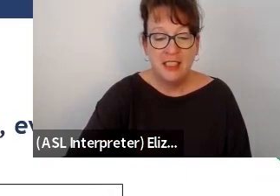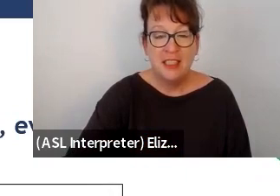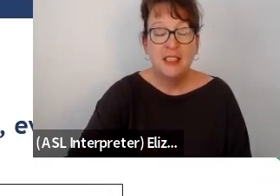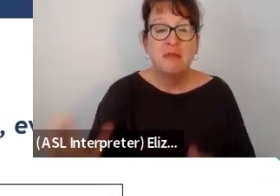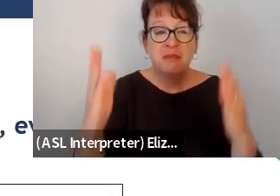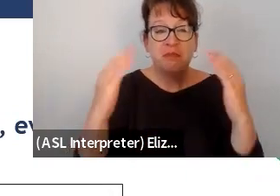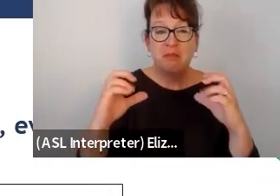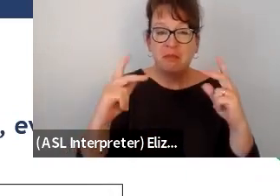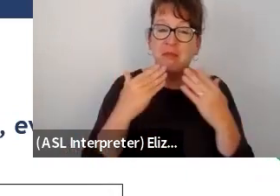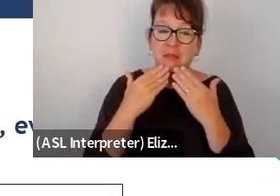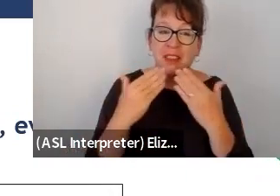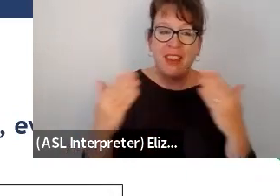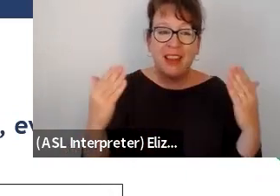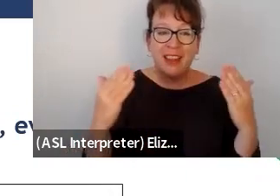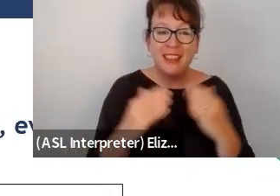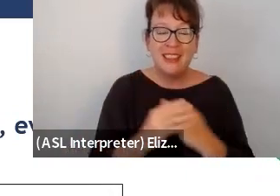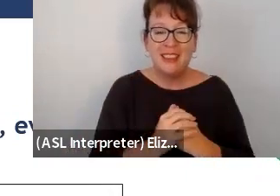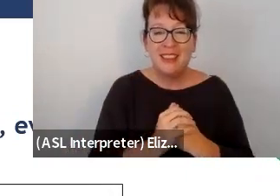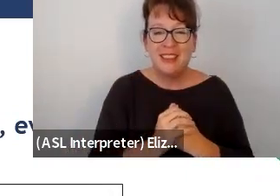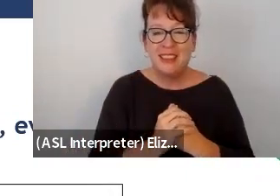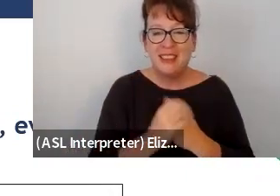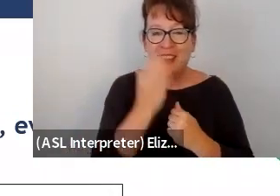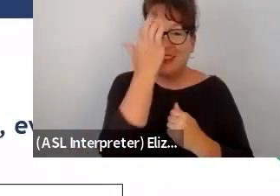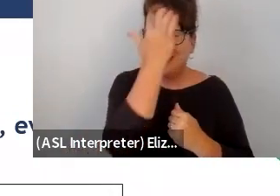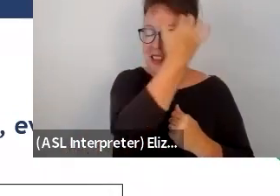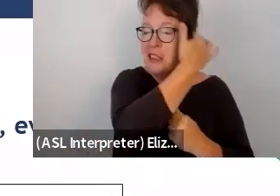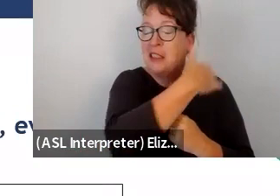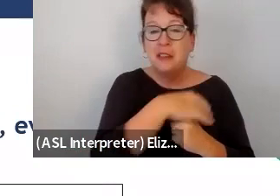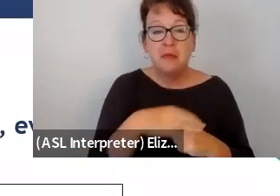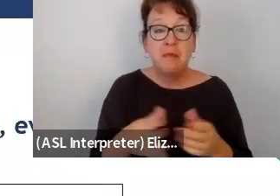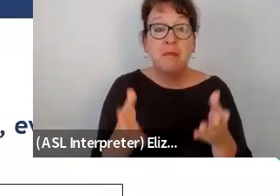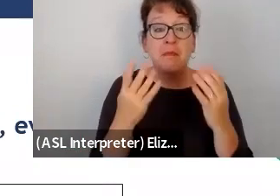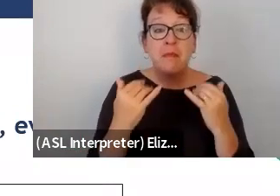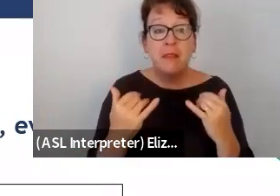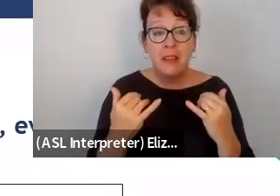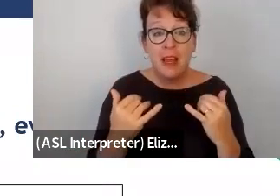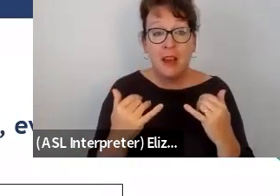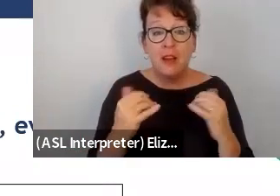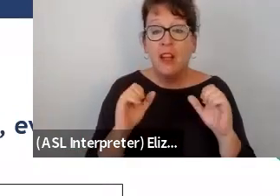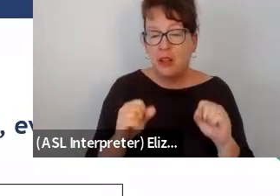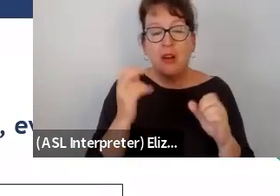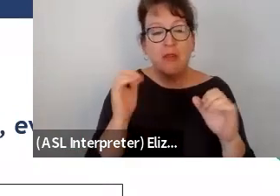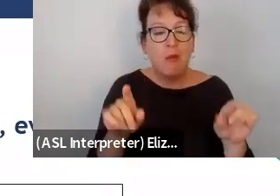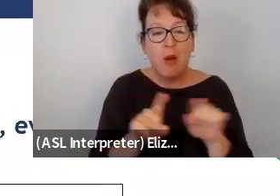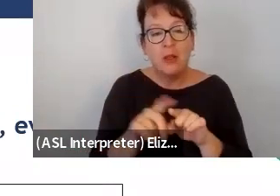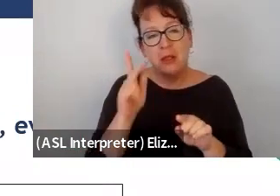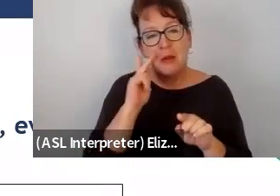Act. The Inflation Reduction Act represents an unprecedented investment in US climate action. And